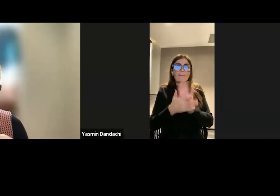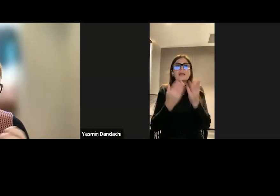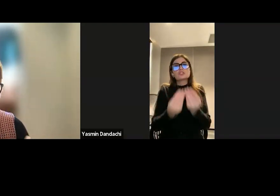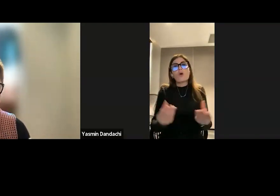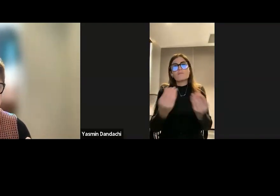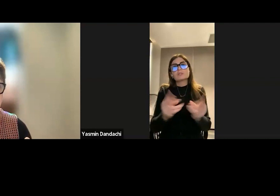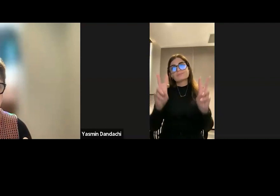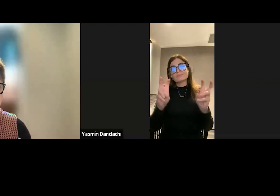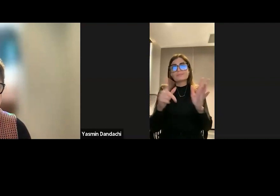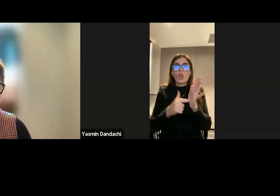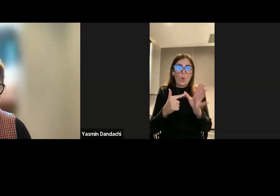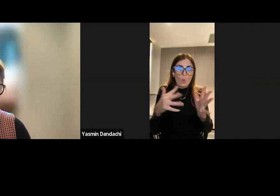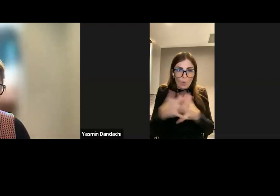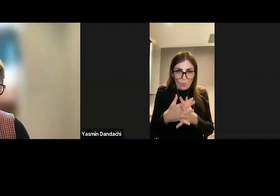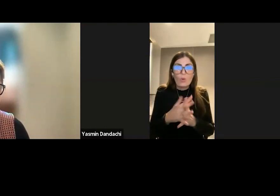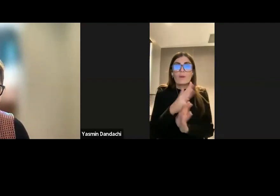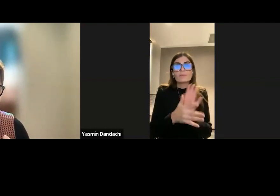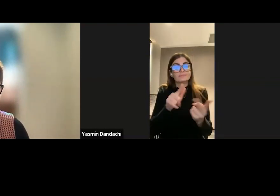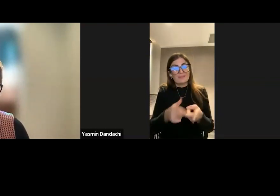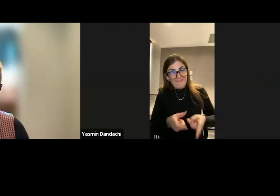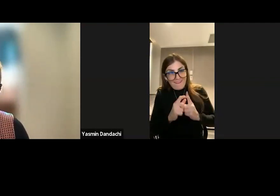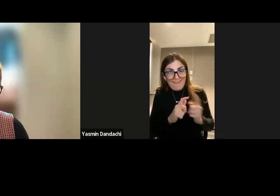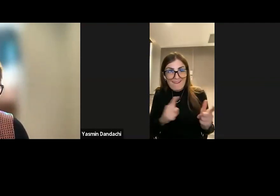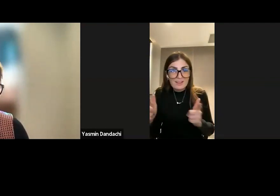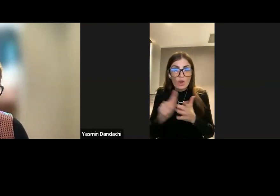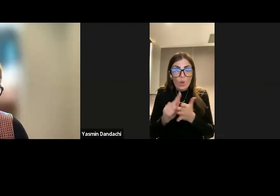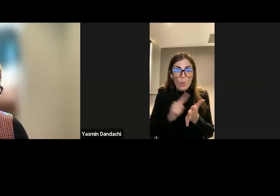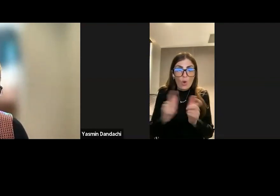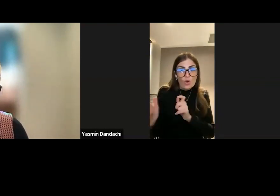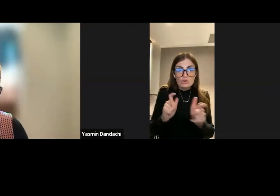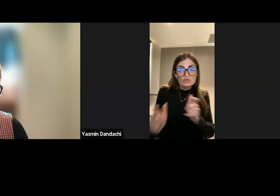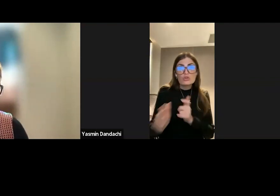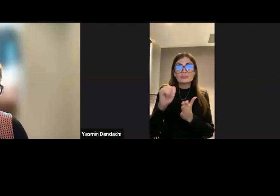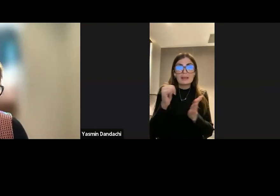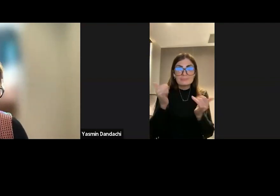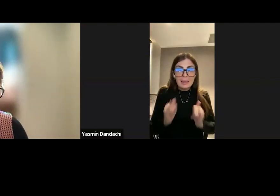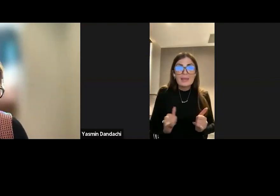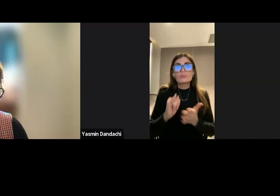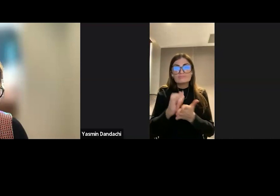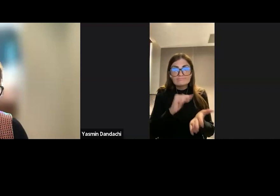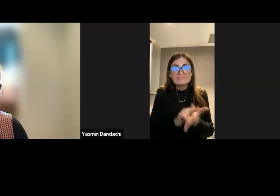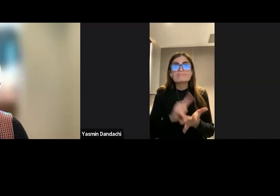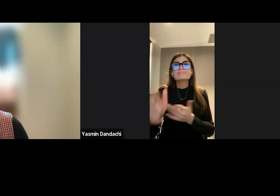Hard law controls include formal legal and regulatory frameworks and responsibilities.